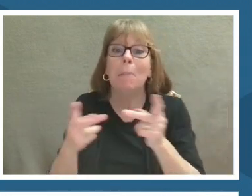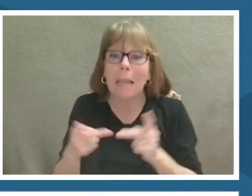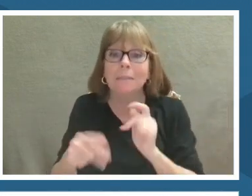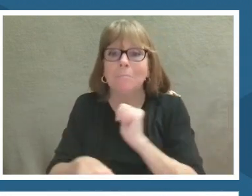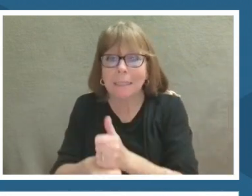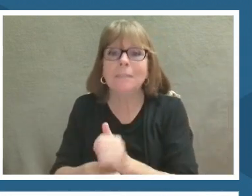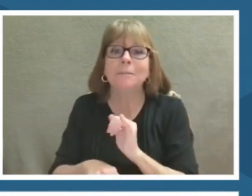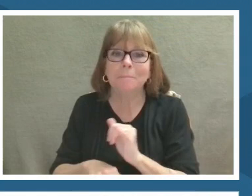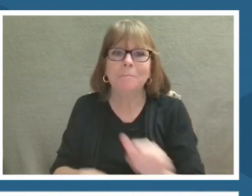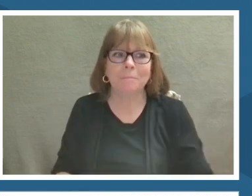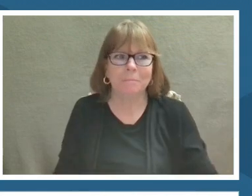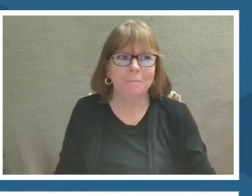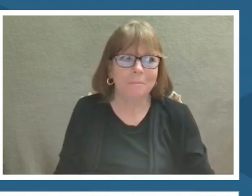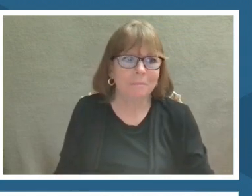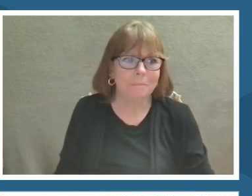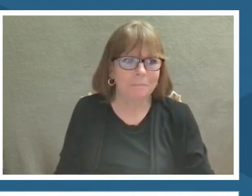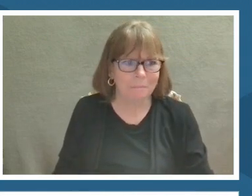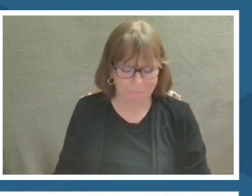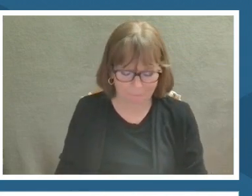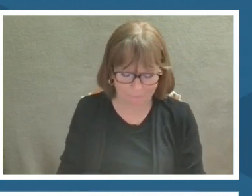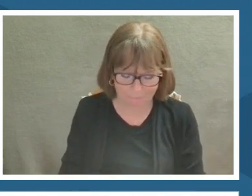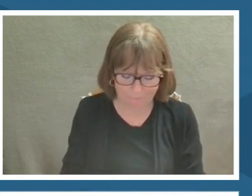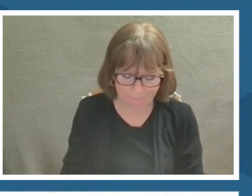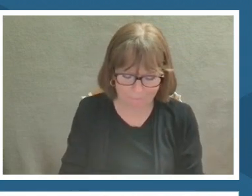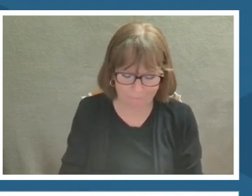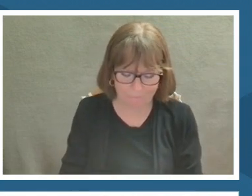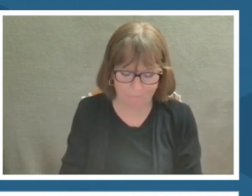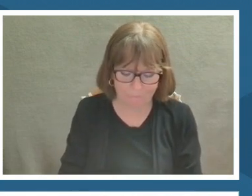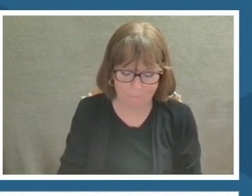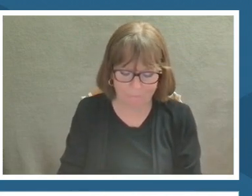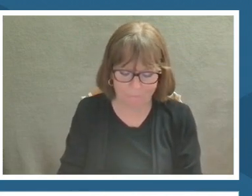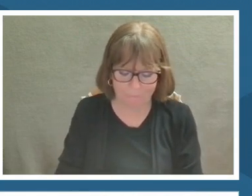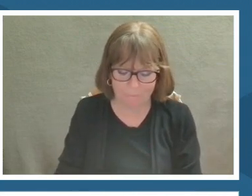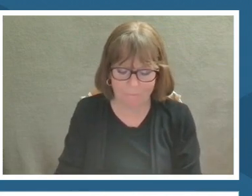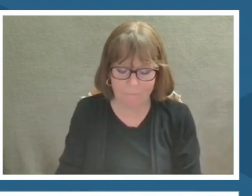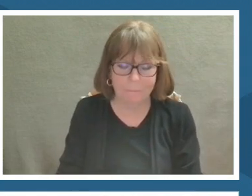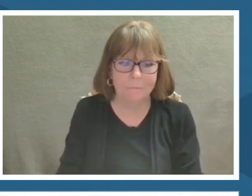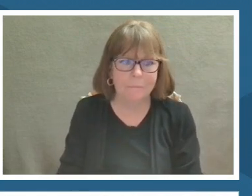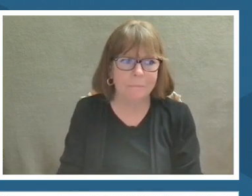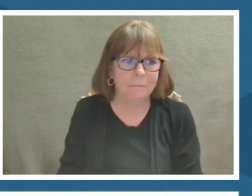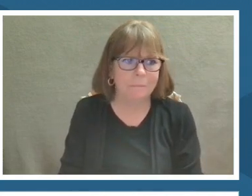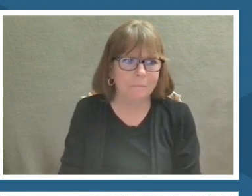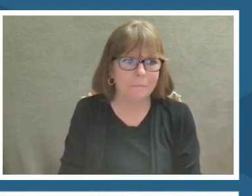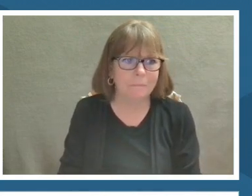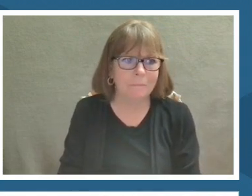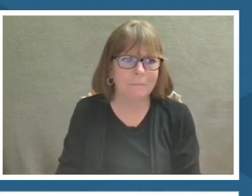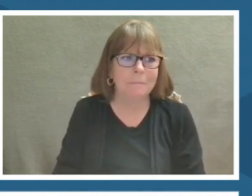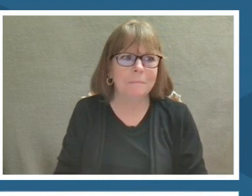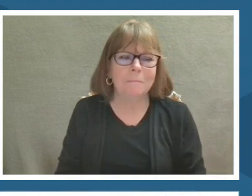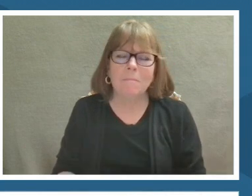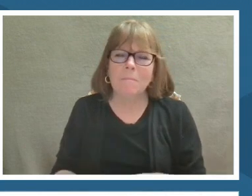uh let's see phenomena based learning